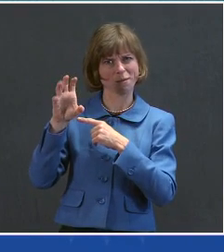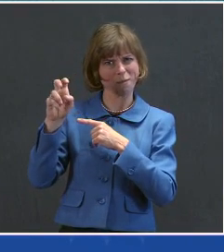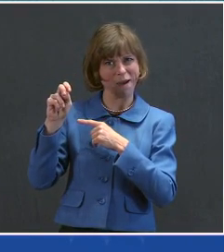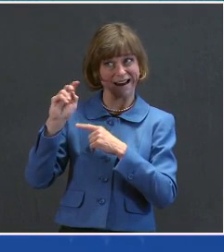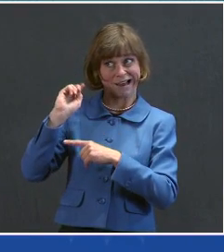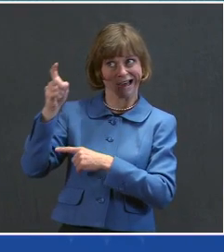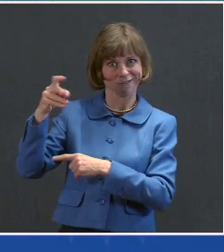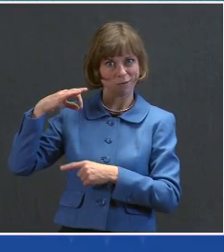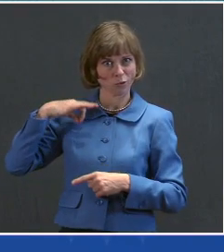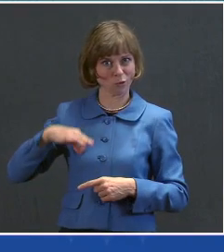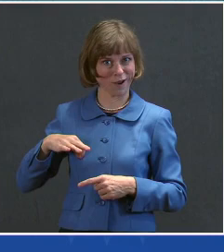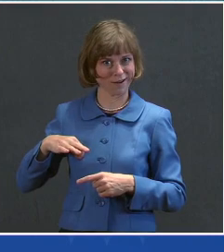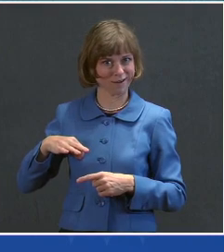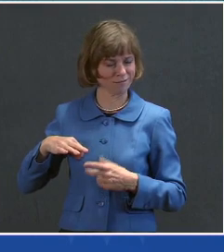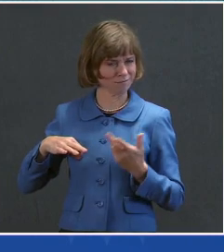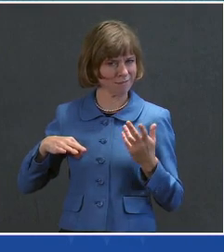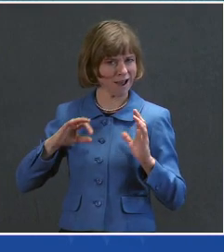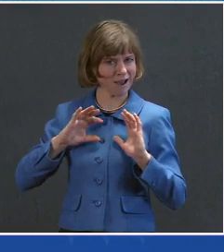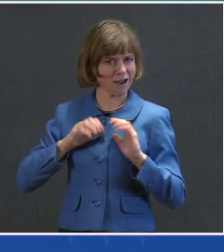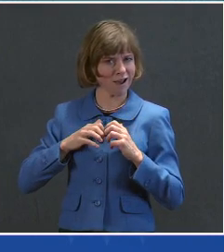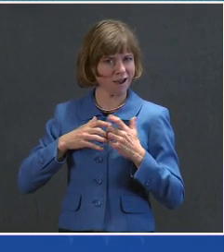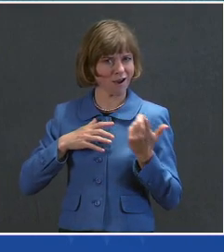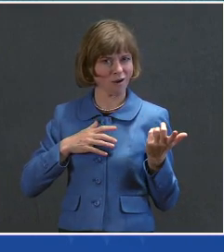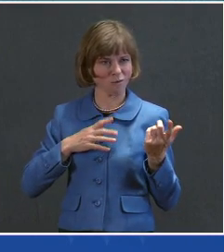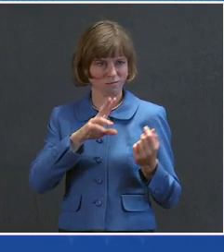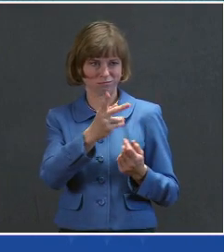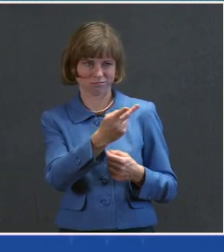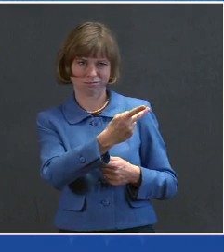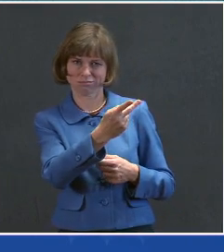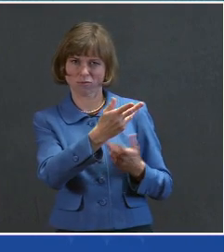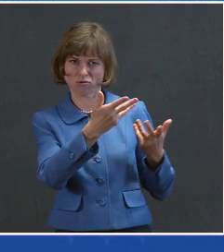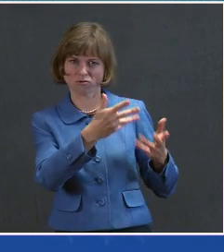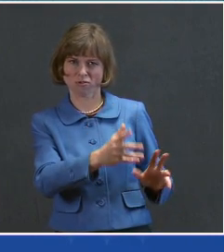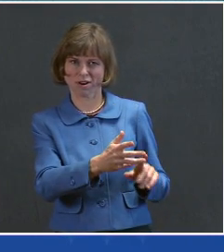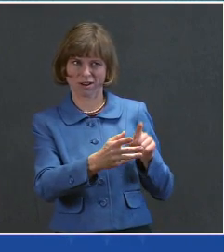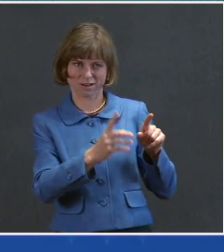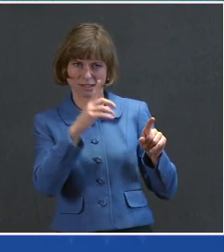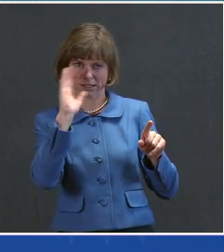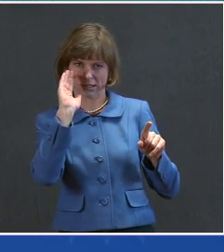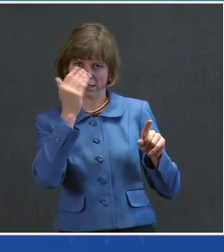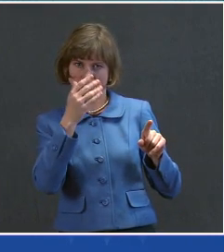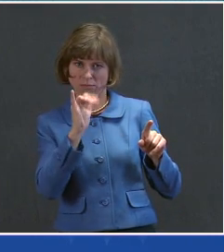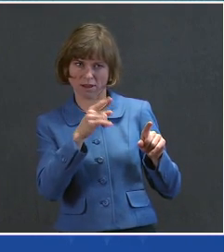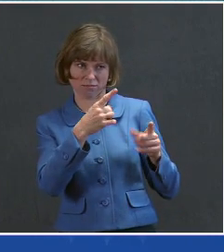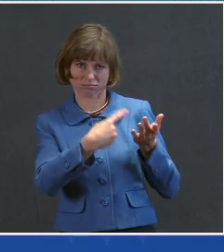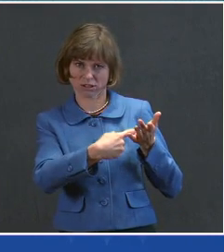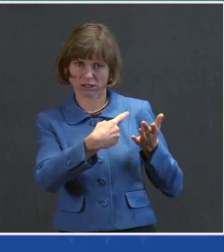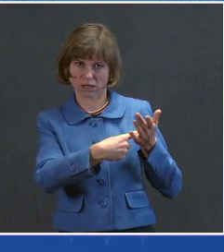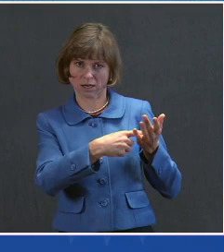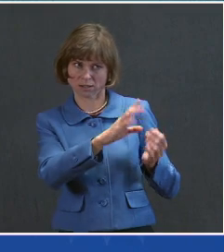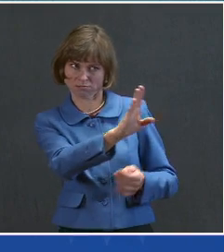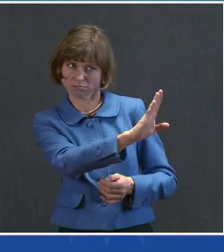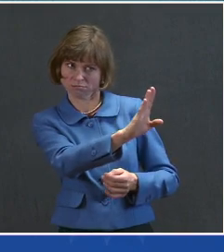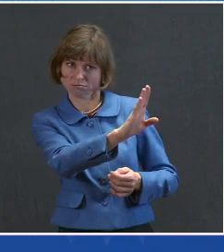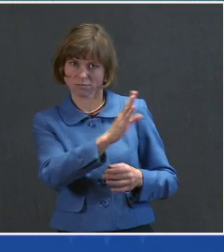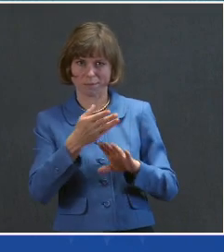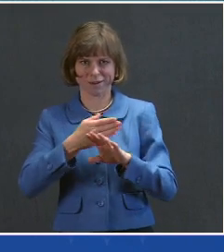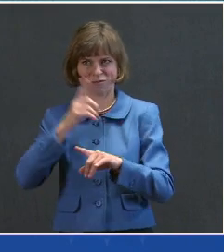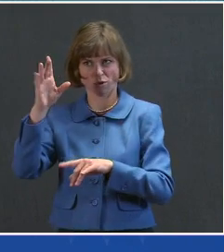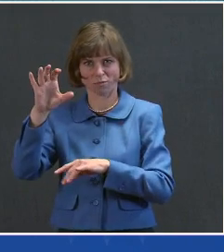for bringing these two together, when it looks like the discussions had been underway long before you guys got here? Ms. Psaki: Well, Mike, just to be clear,